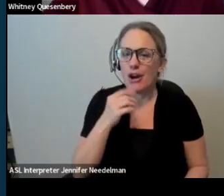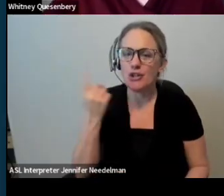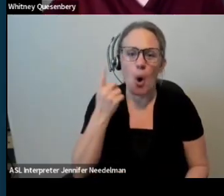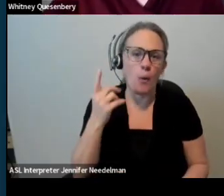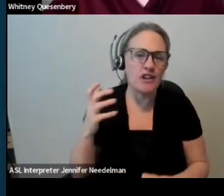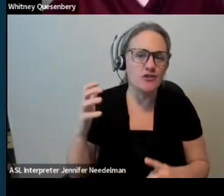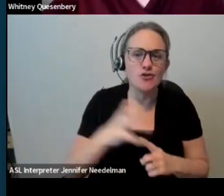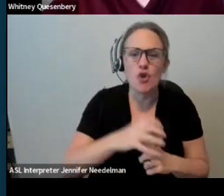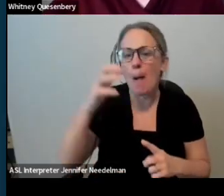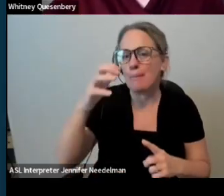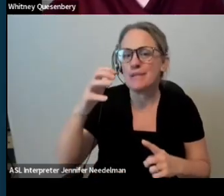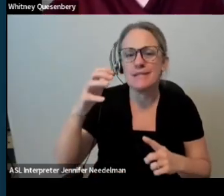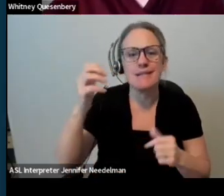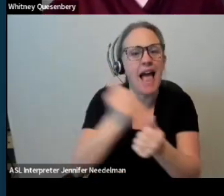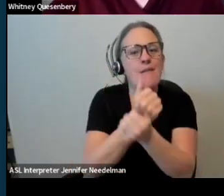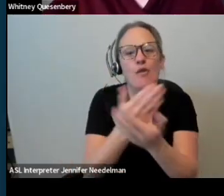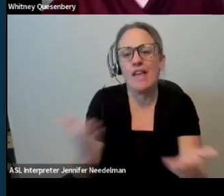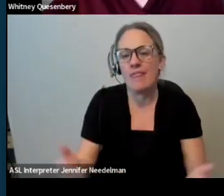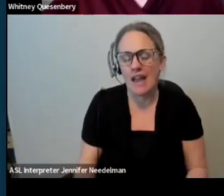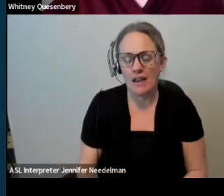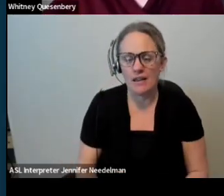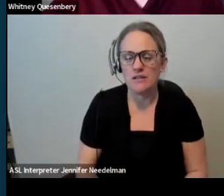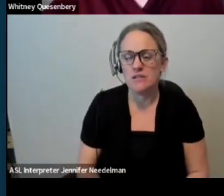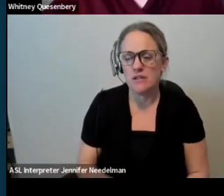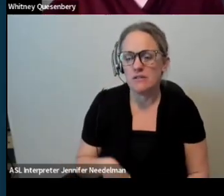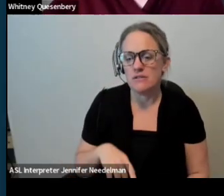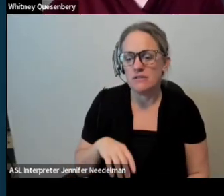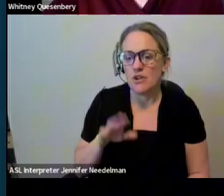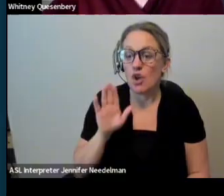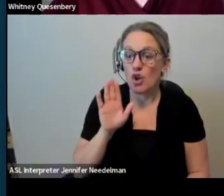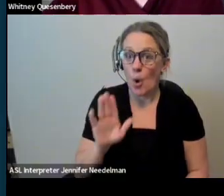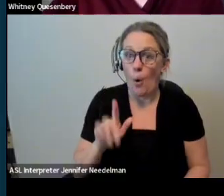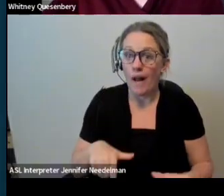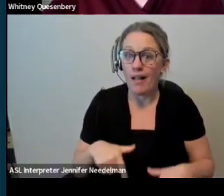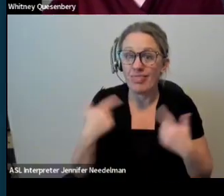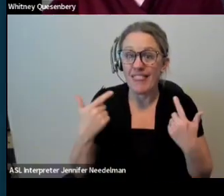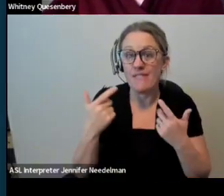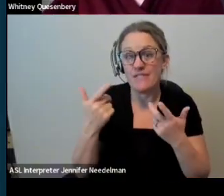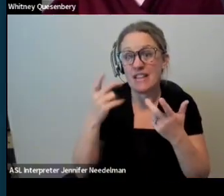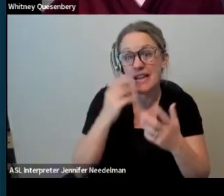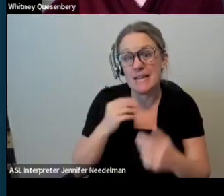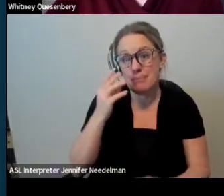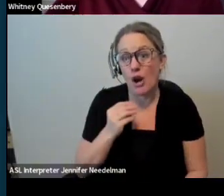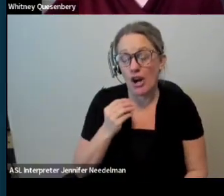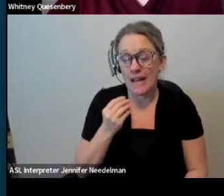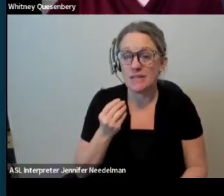and it's your lived experience as a designer or product person just as much as it's the lived experience of the person with a disability.